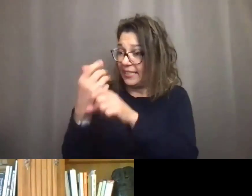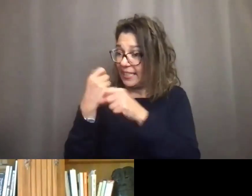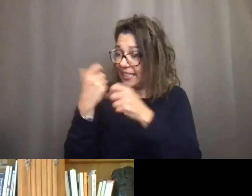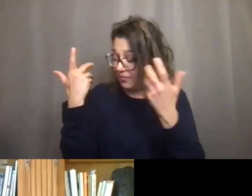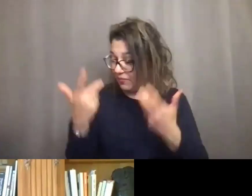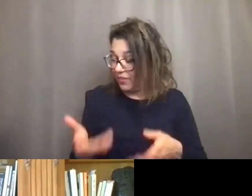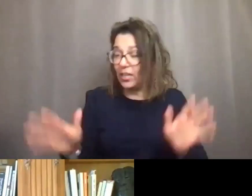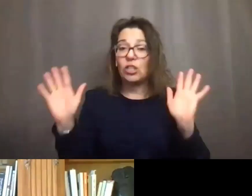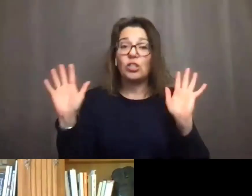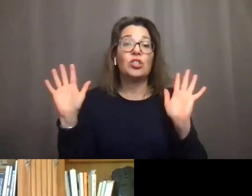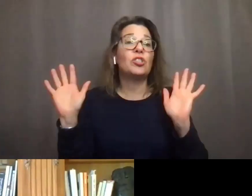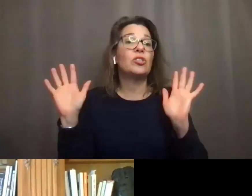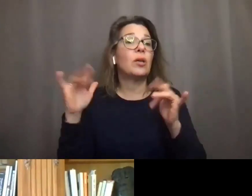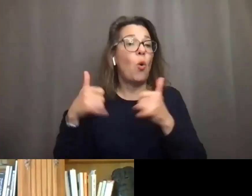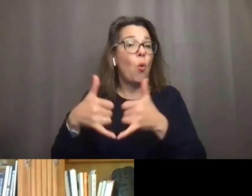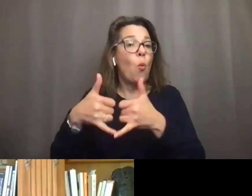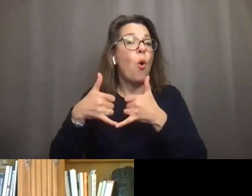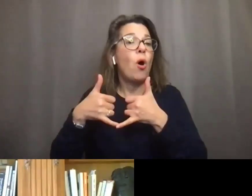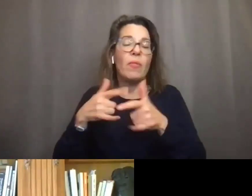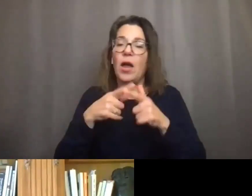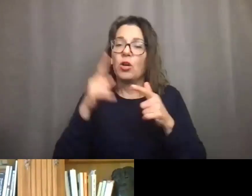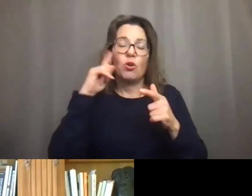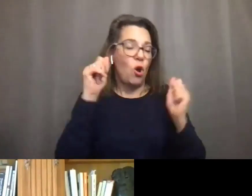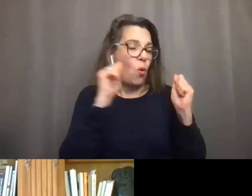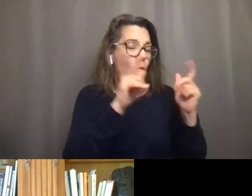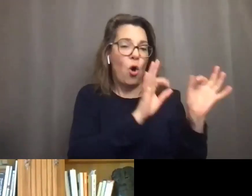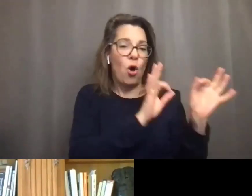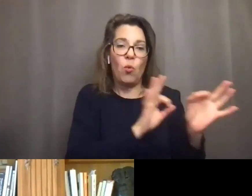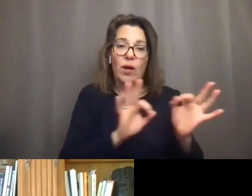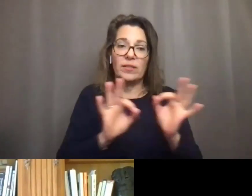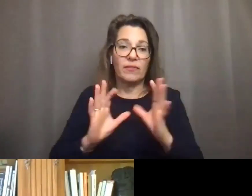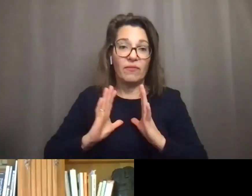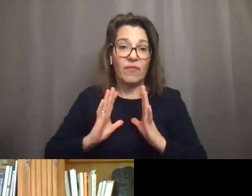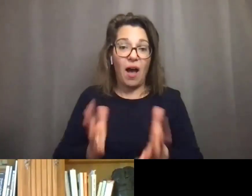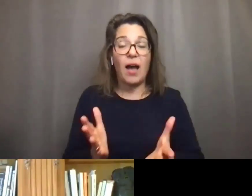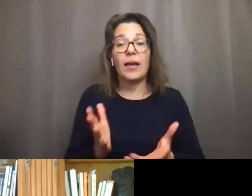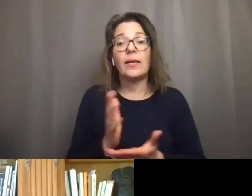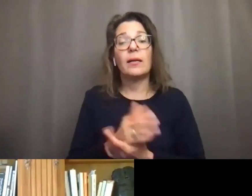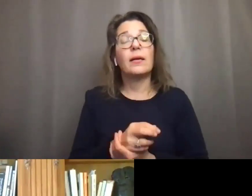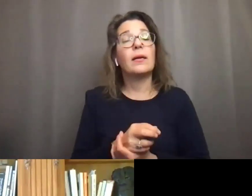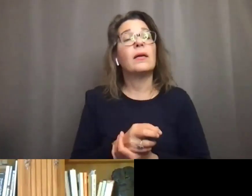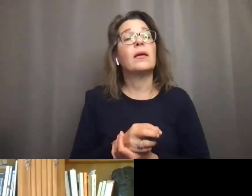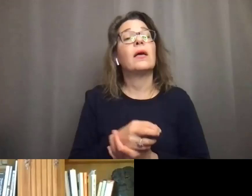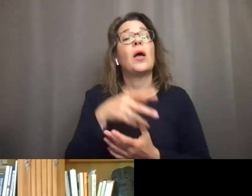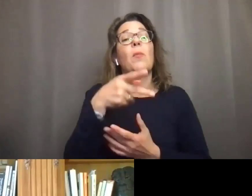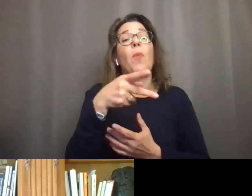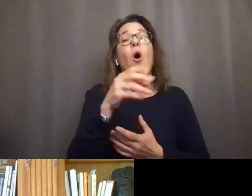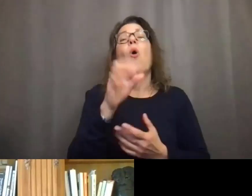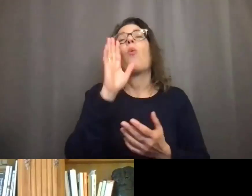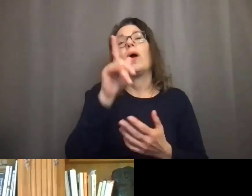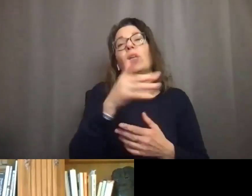So please, learn the rules of the NIH. A program officer can help.